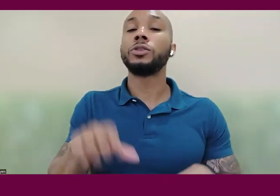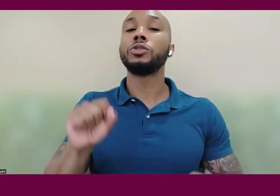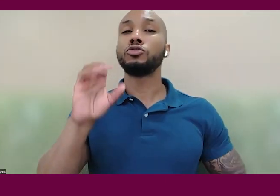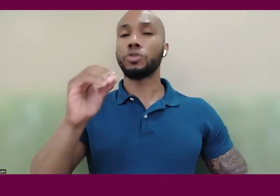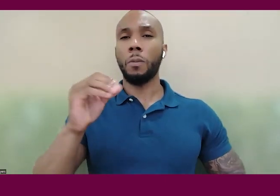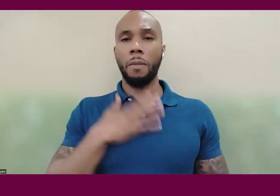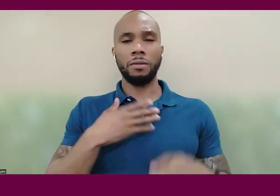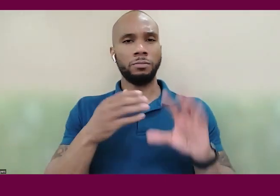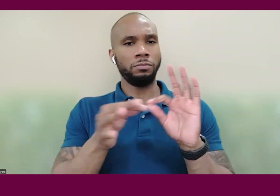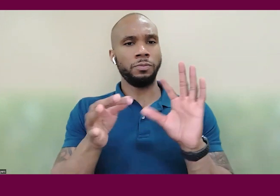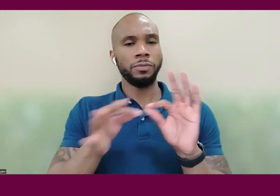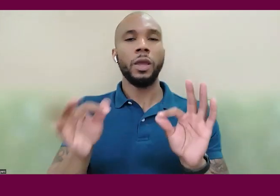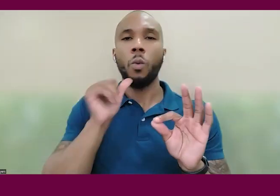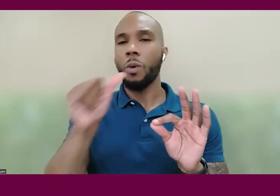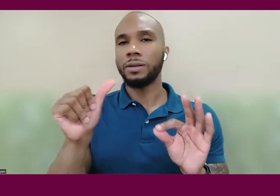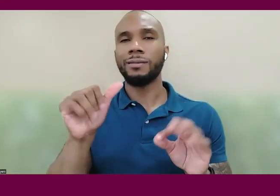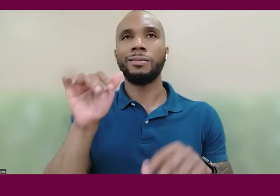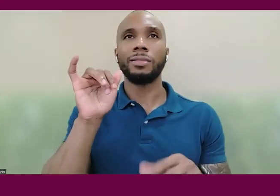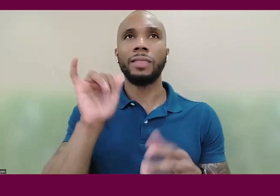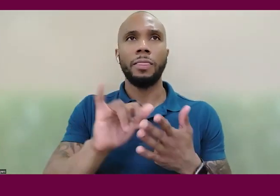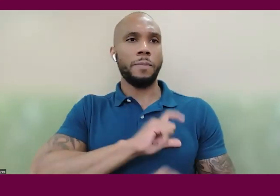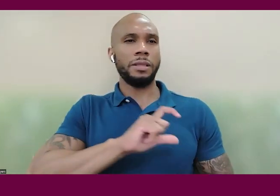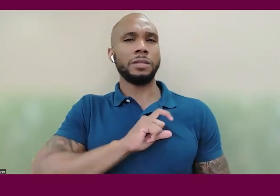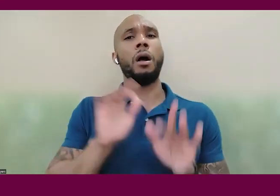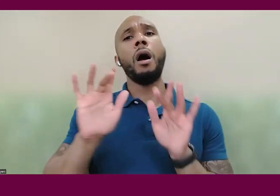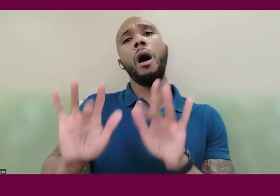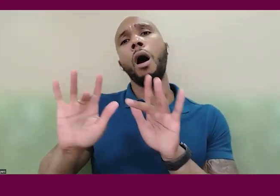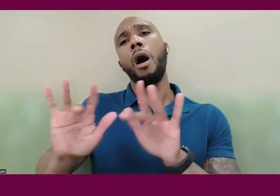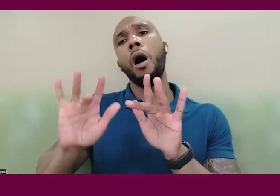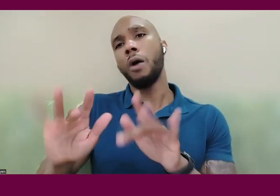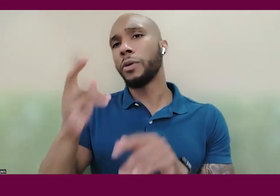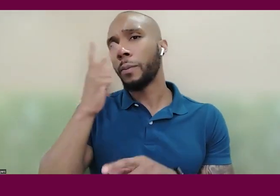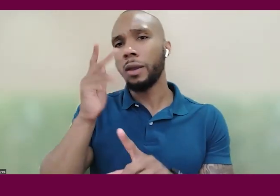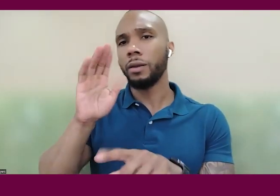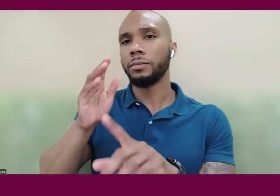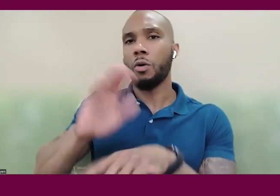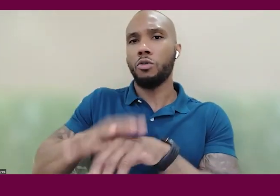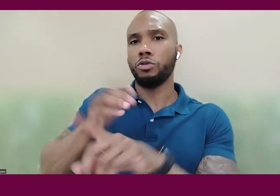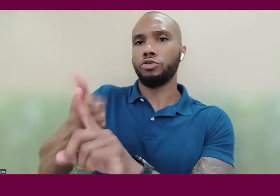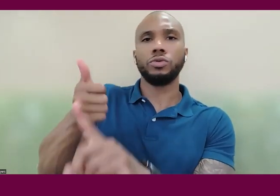What I said was, it wasn't that the police felt sorry for them because they peed on themselves.